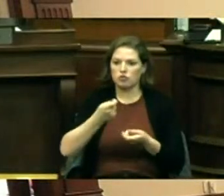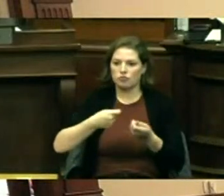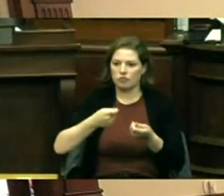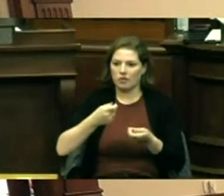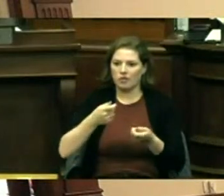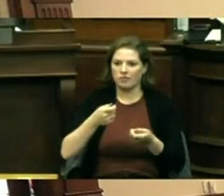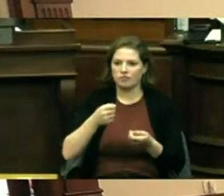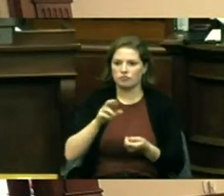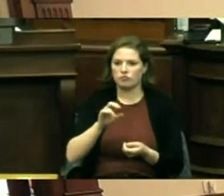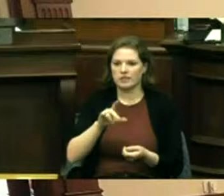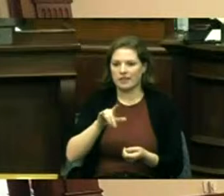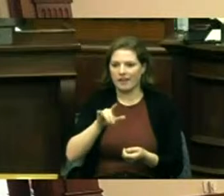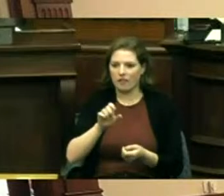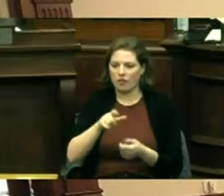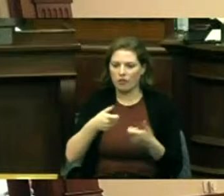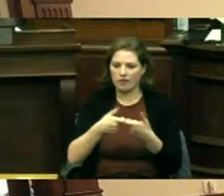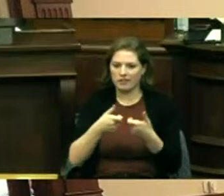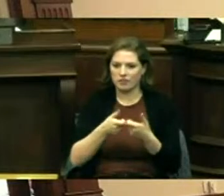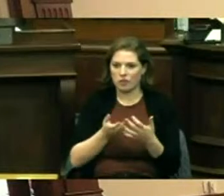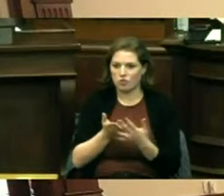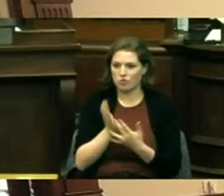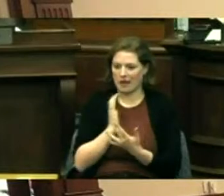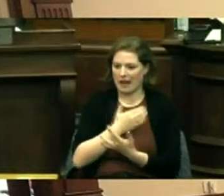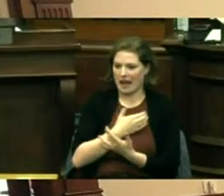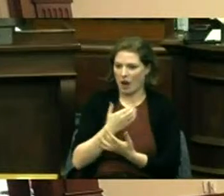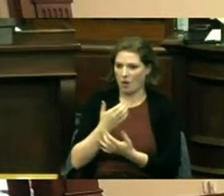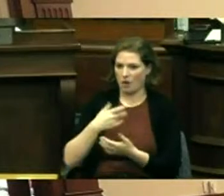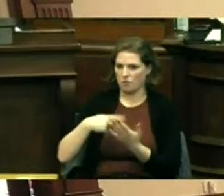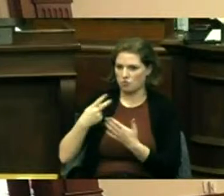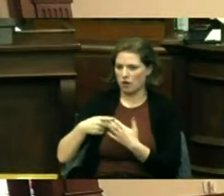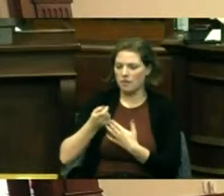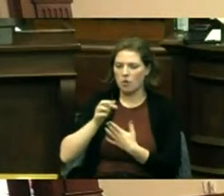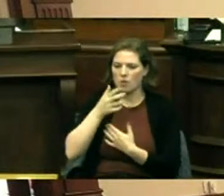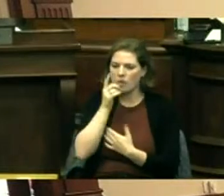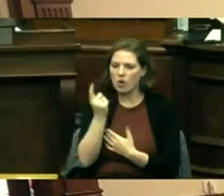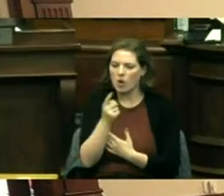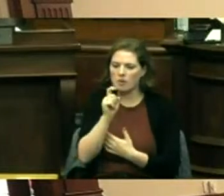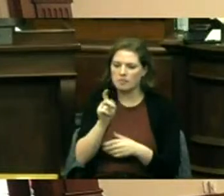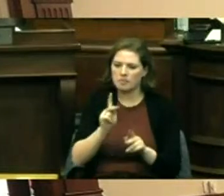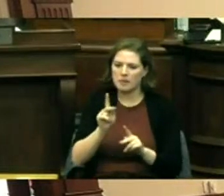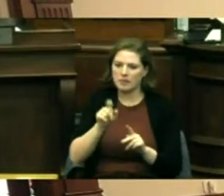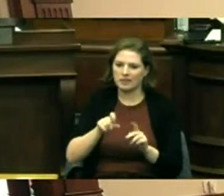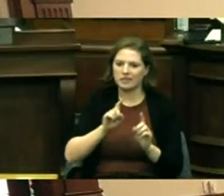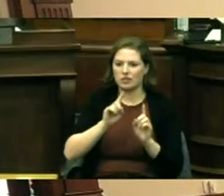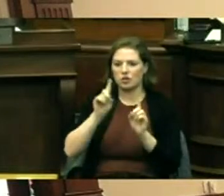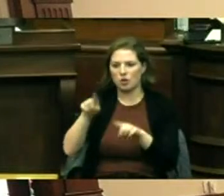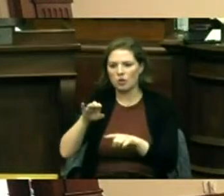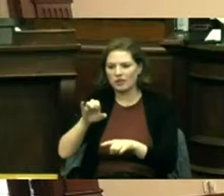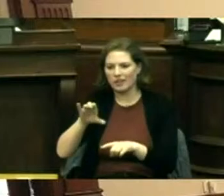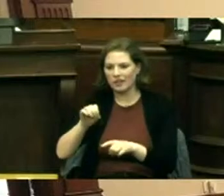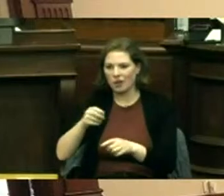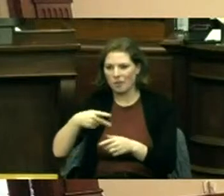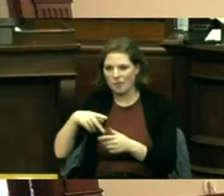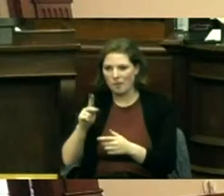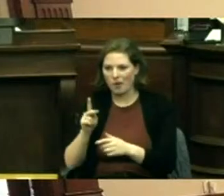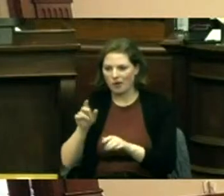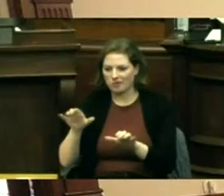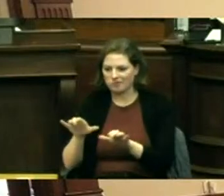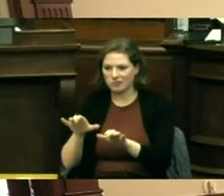city of Rochester to recycle their electronics via our